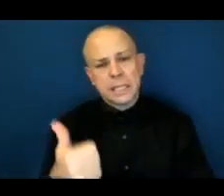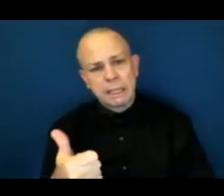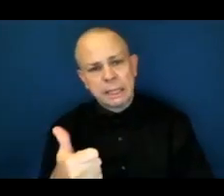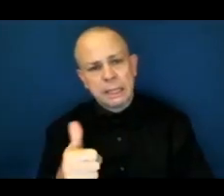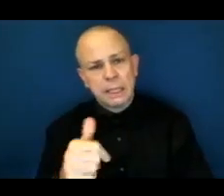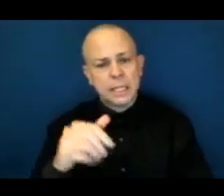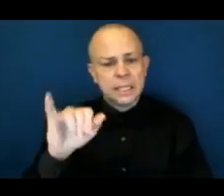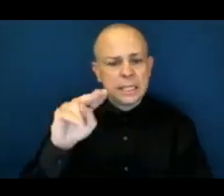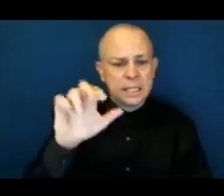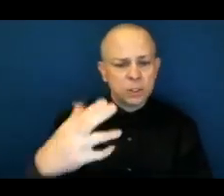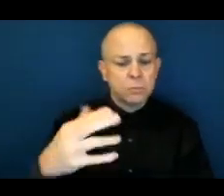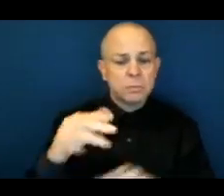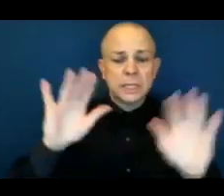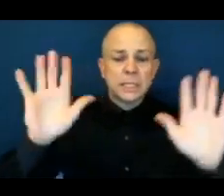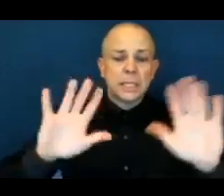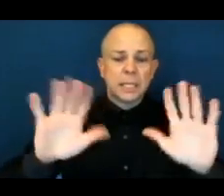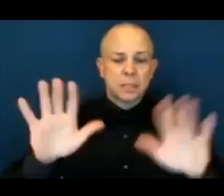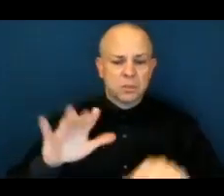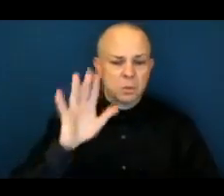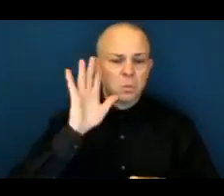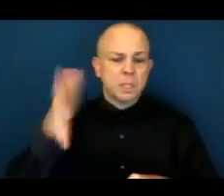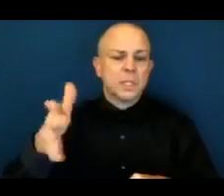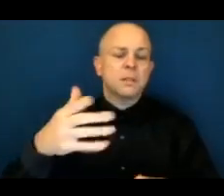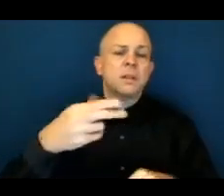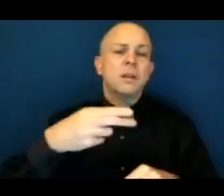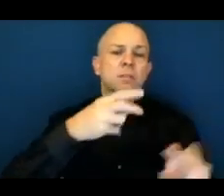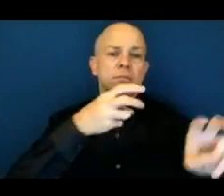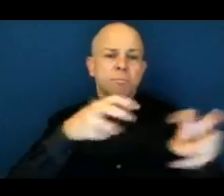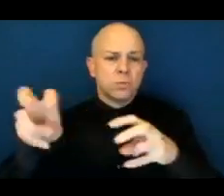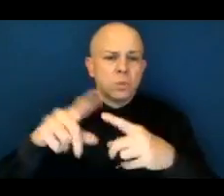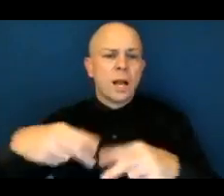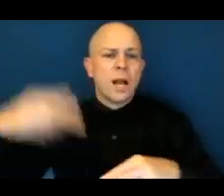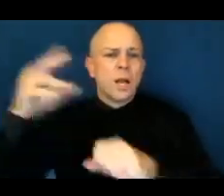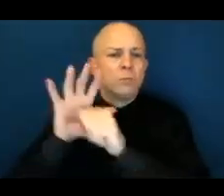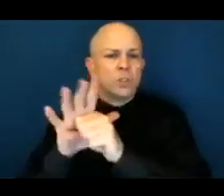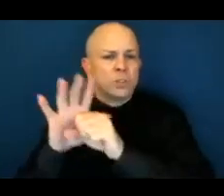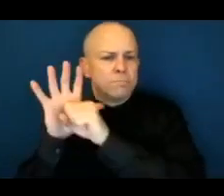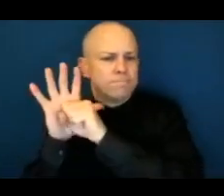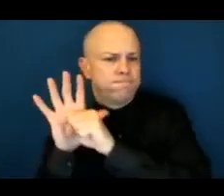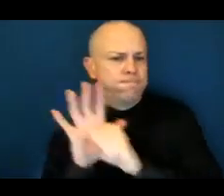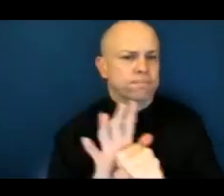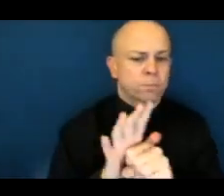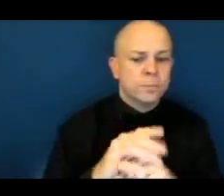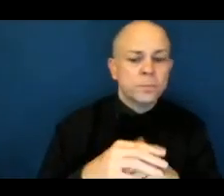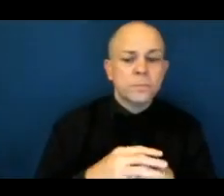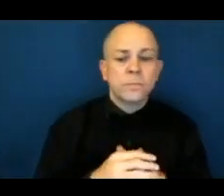will start to build over the region so with light winds and then as we go